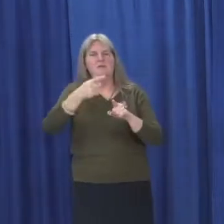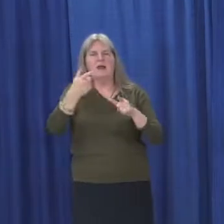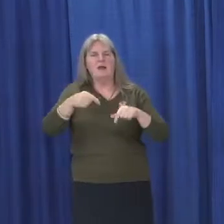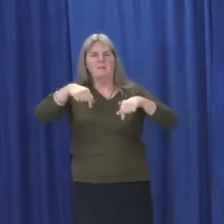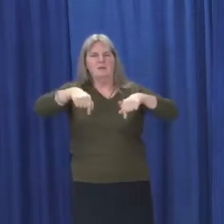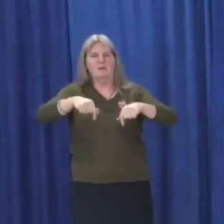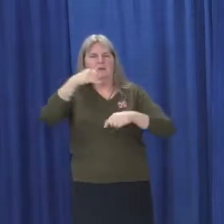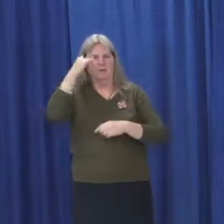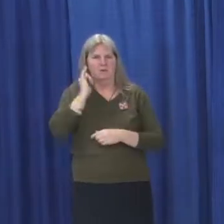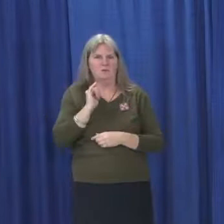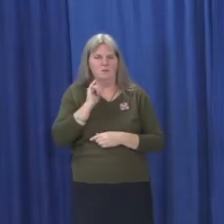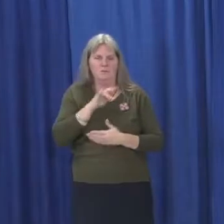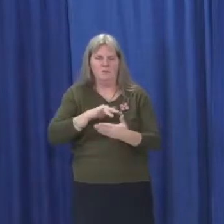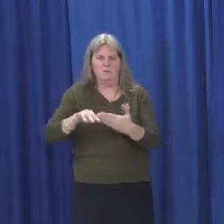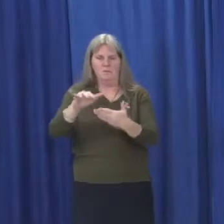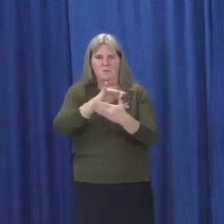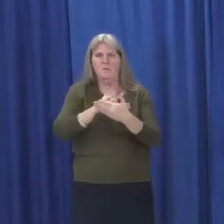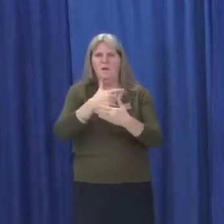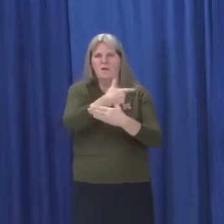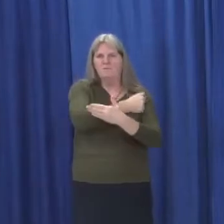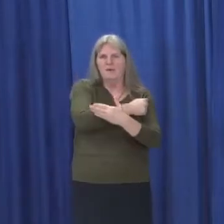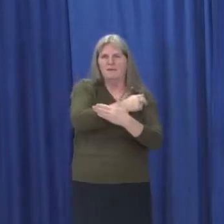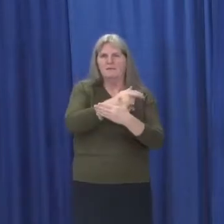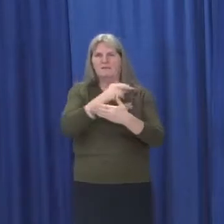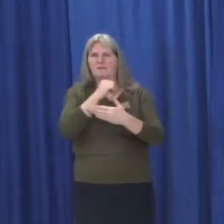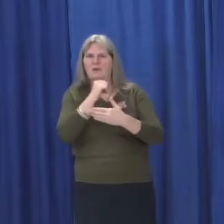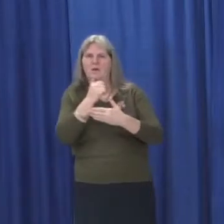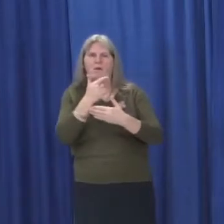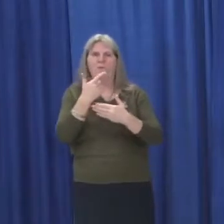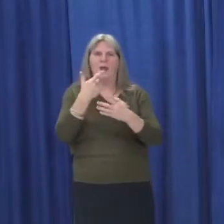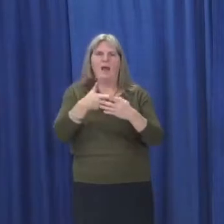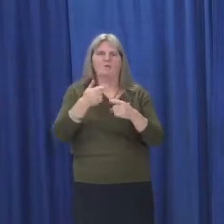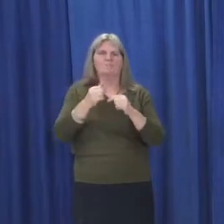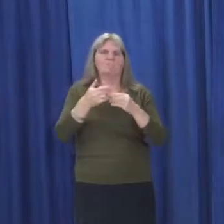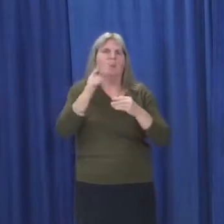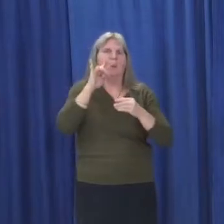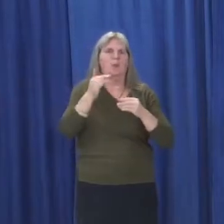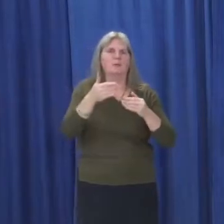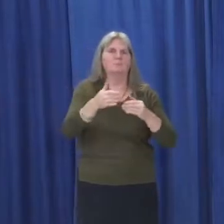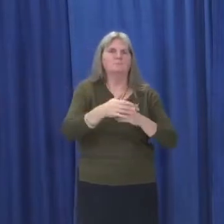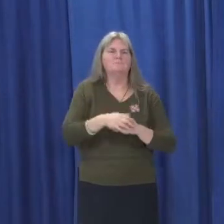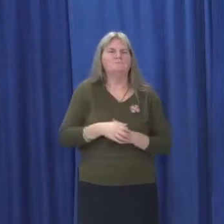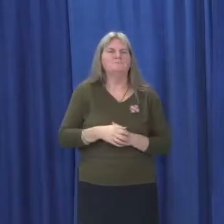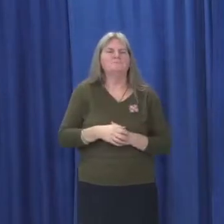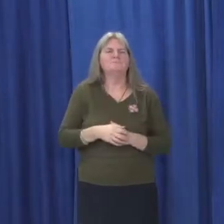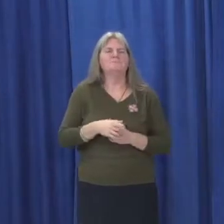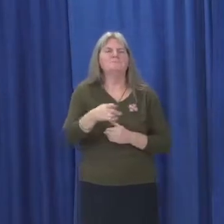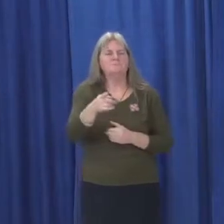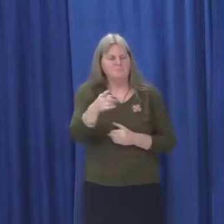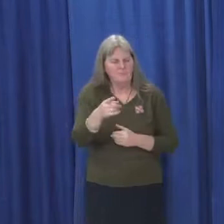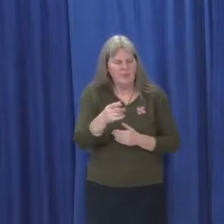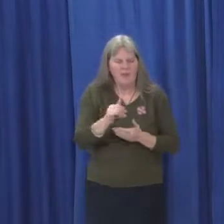severe outcomes amongst those people. Here's some important ways to